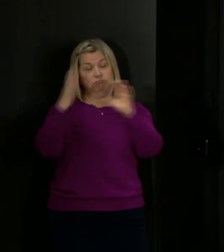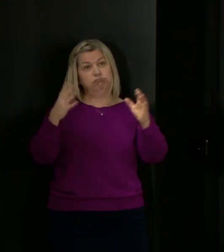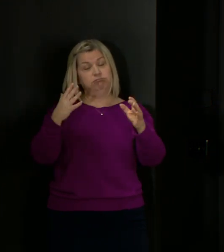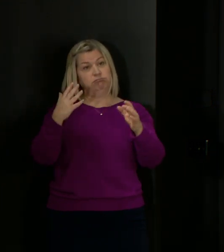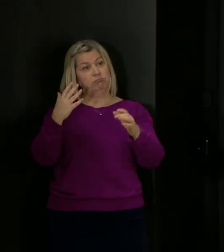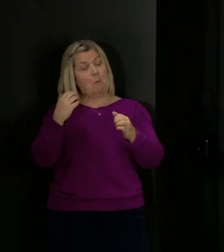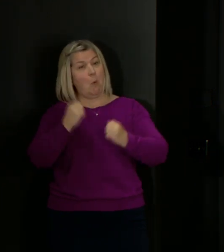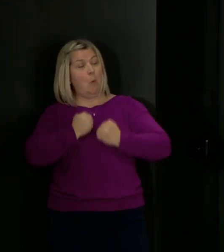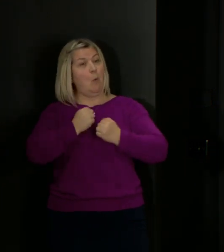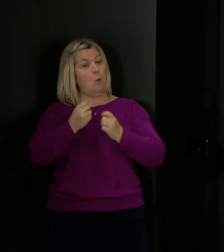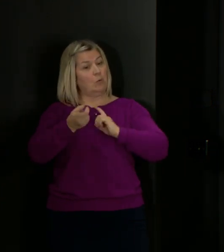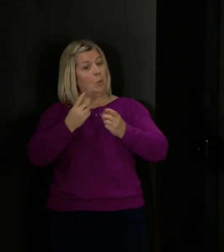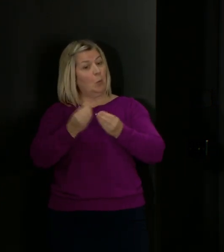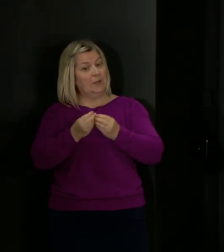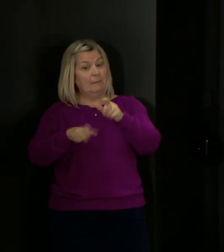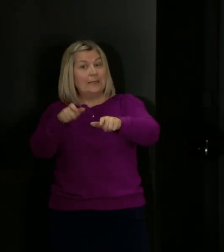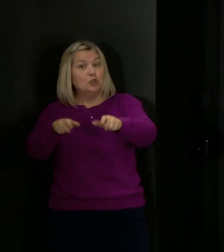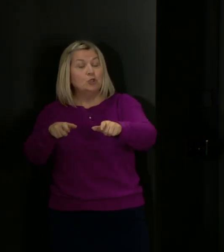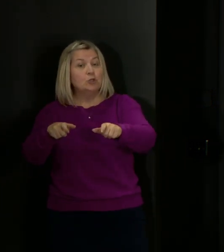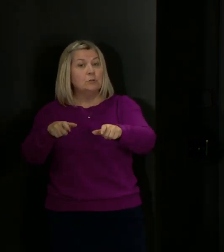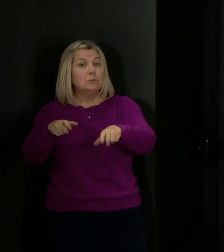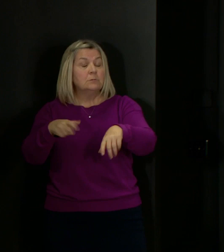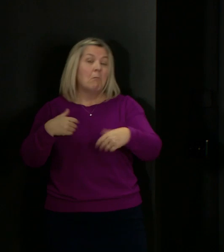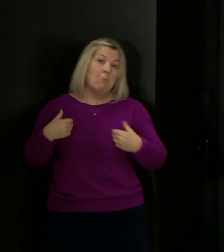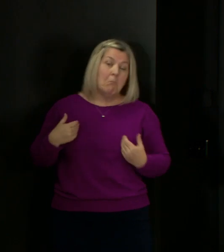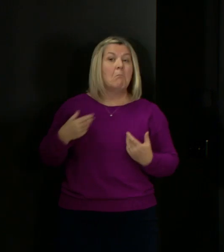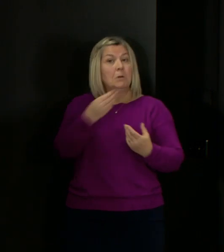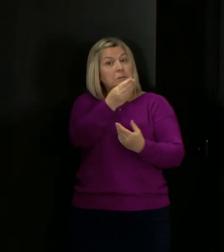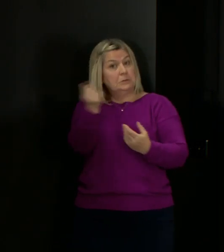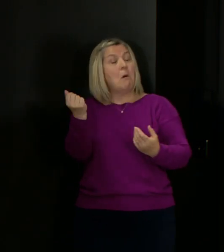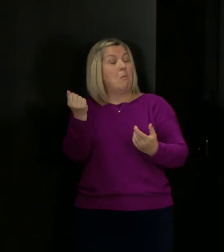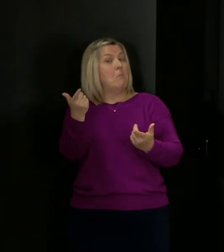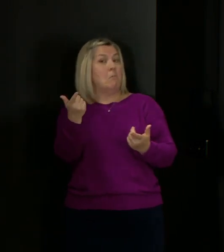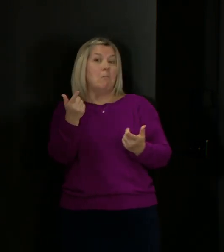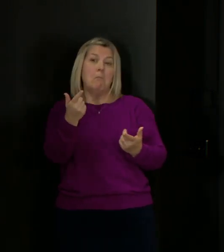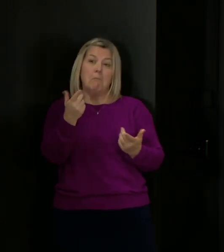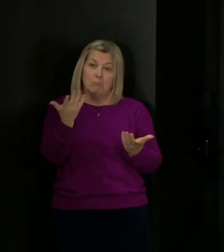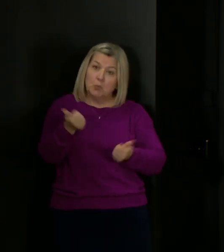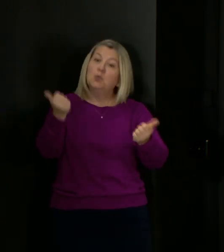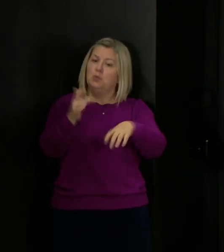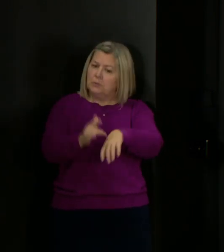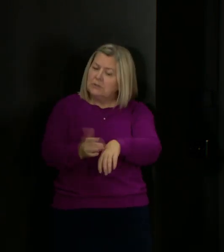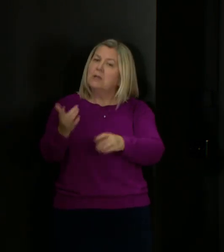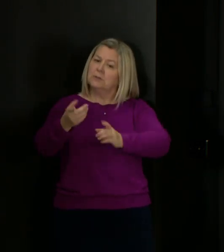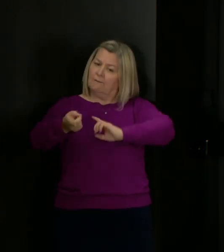often these type of conversations that come to mind. They are a privilege for a clinician to have when done properly, and they create